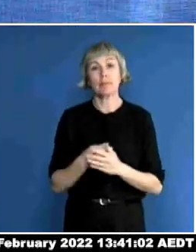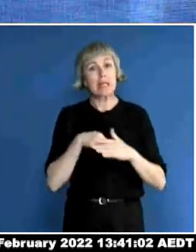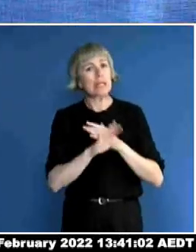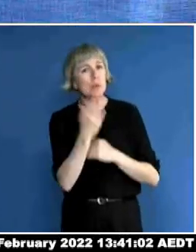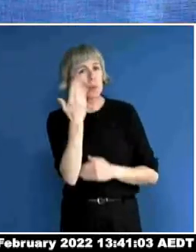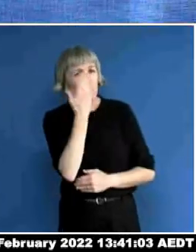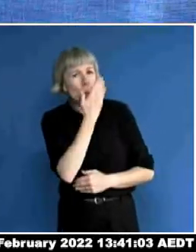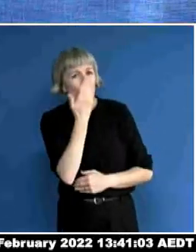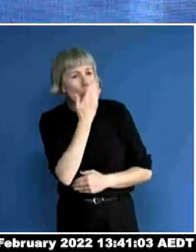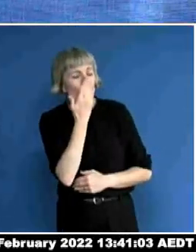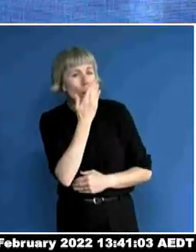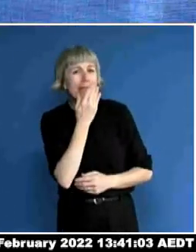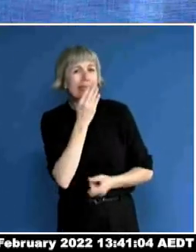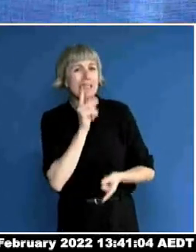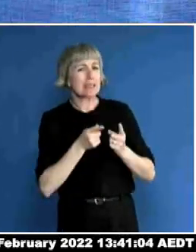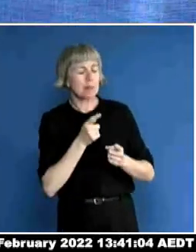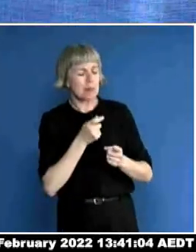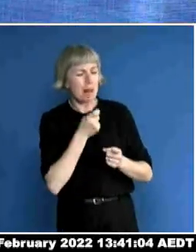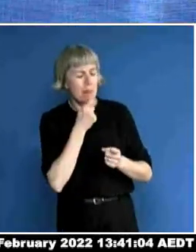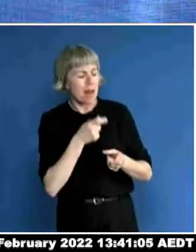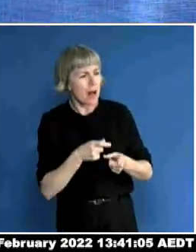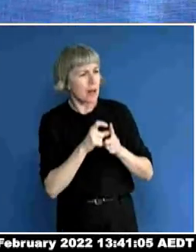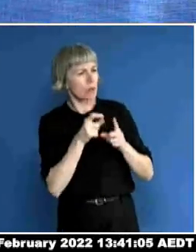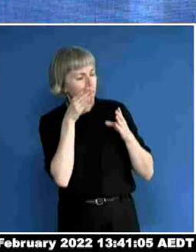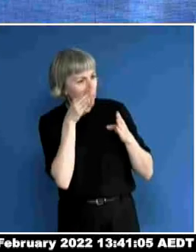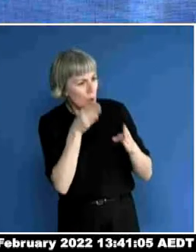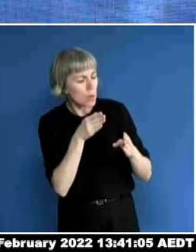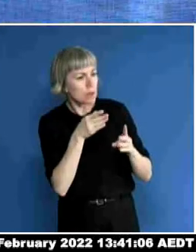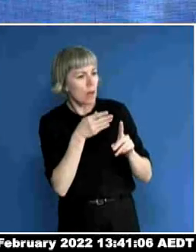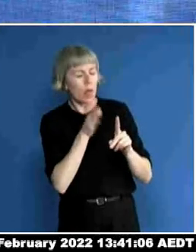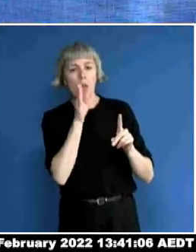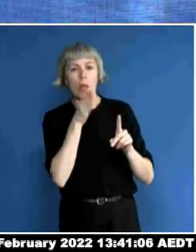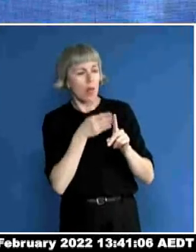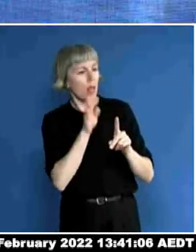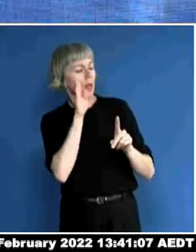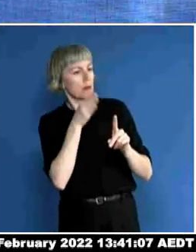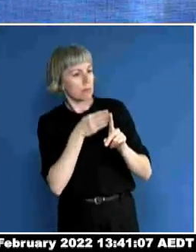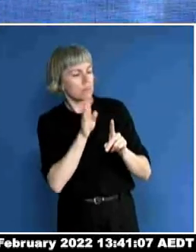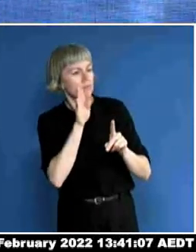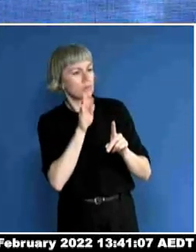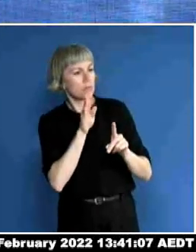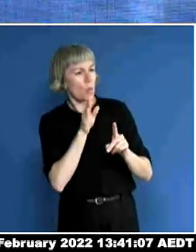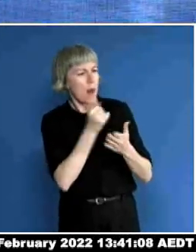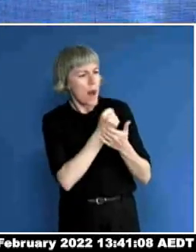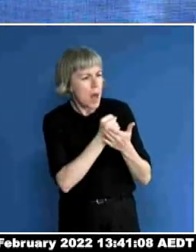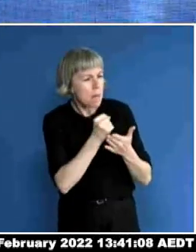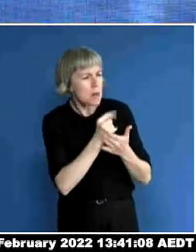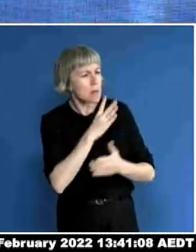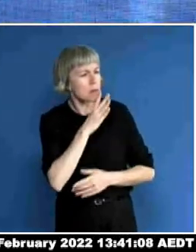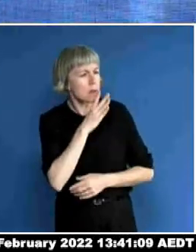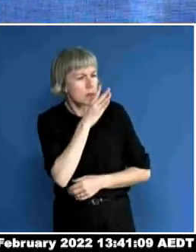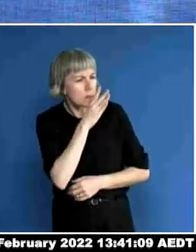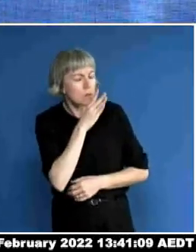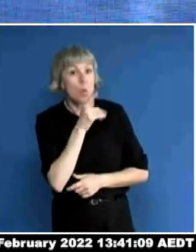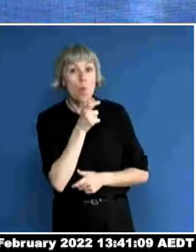For example, you had difficulty understanding numbers and words, and with spelling and learning.